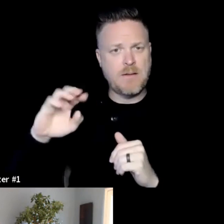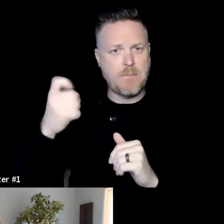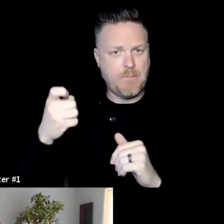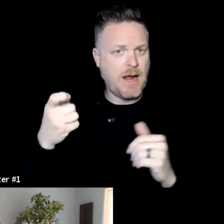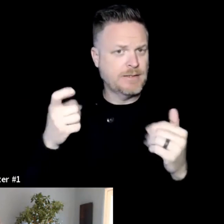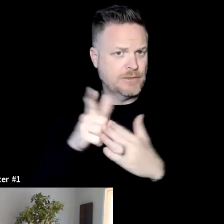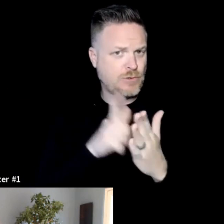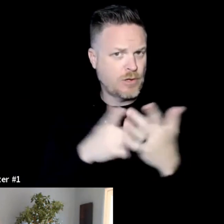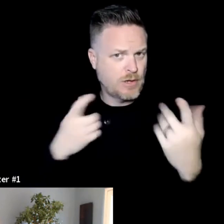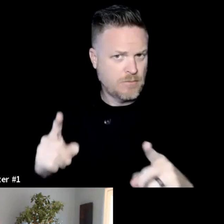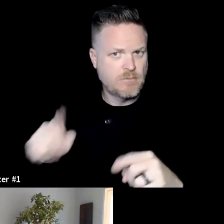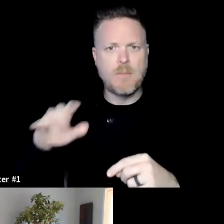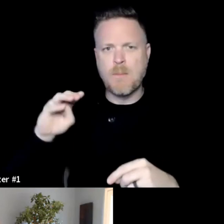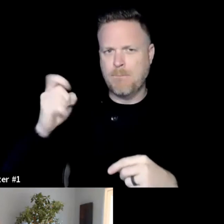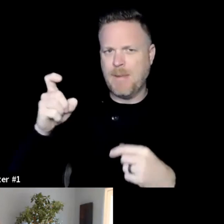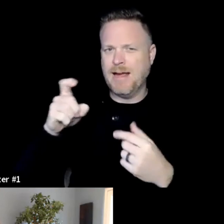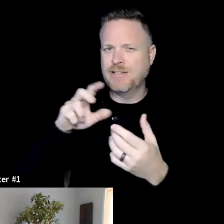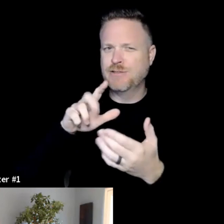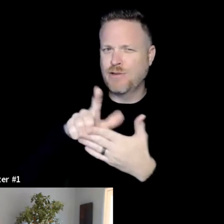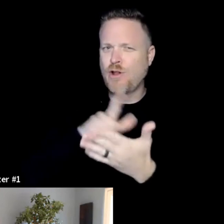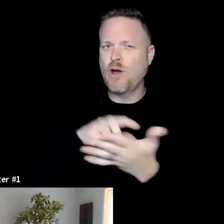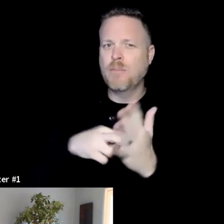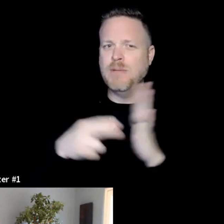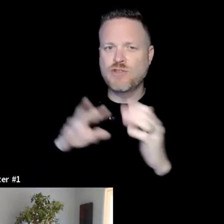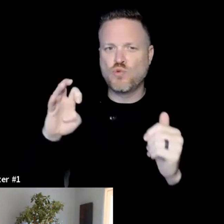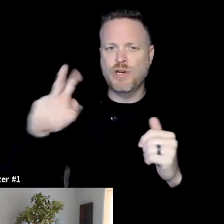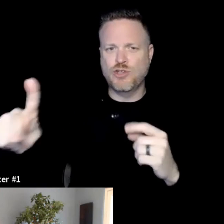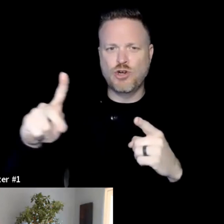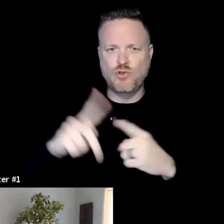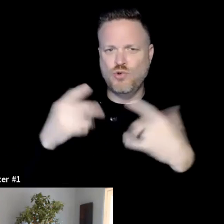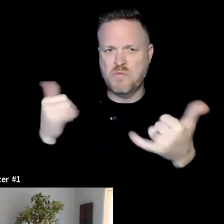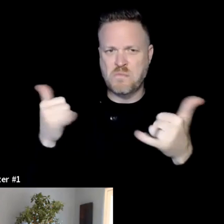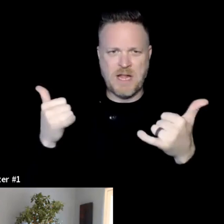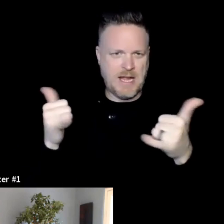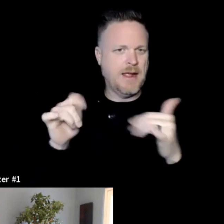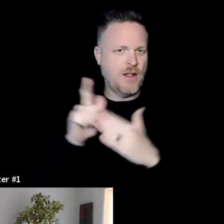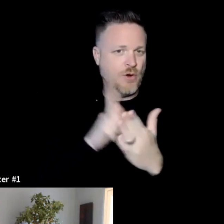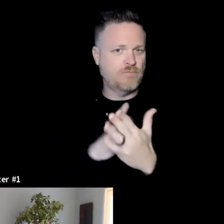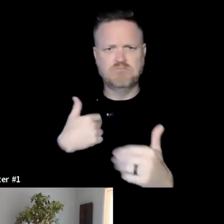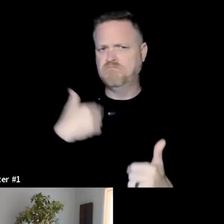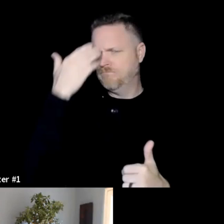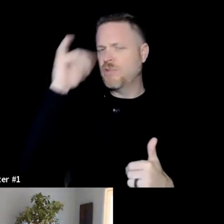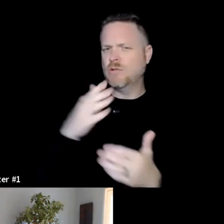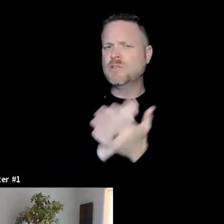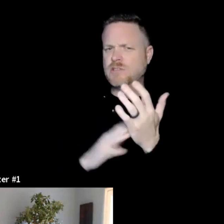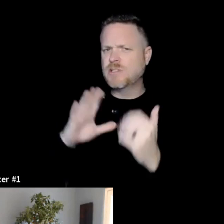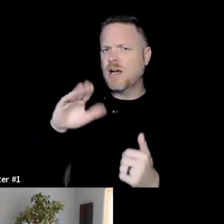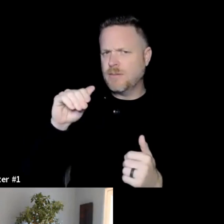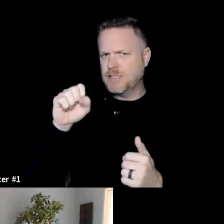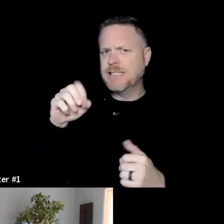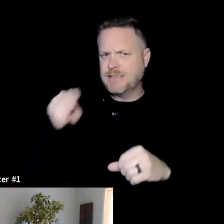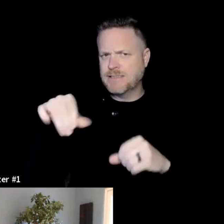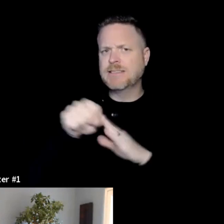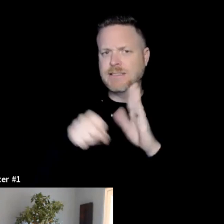By Max's law, that's the return to play. School districts have,